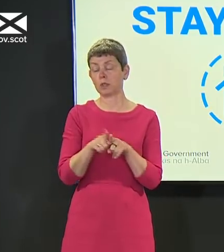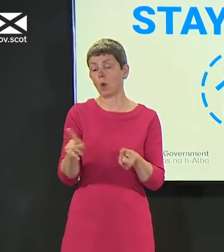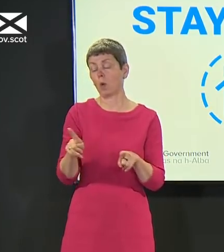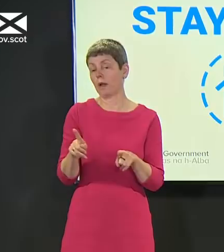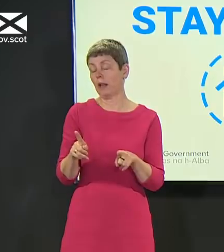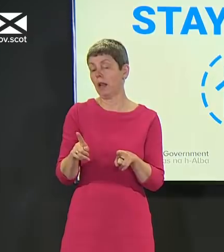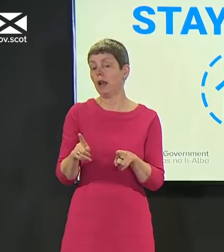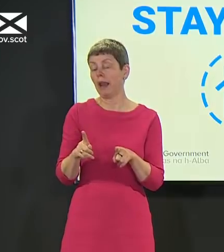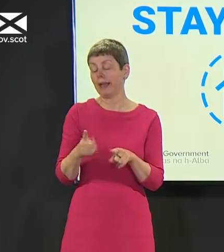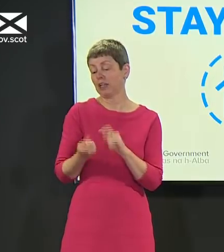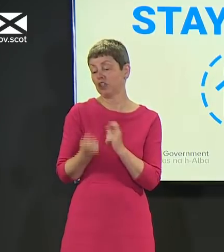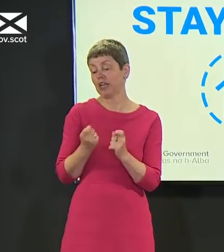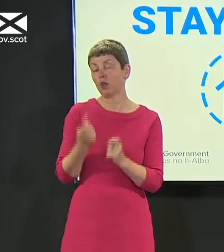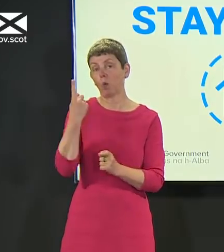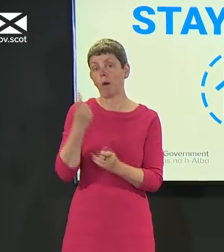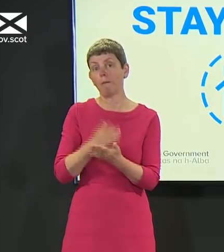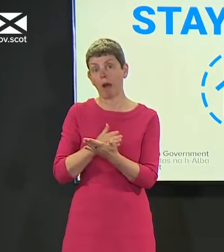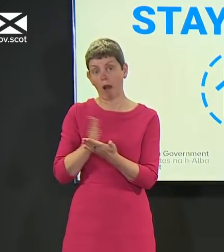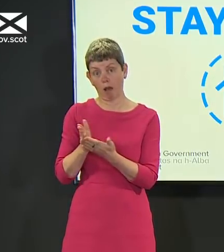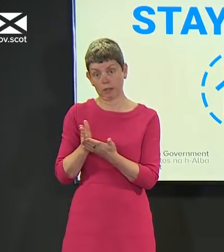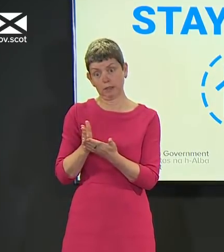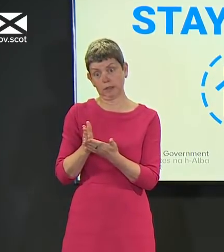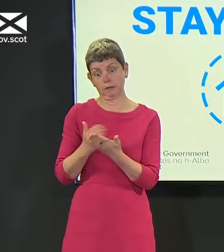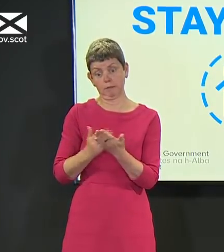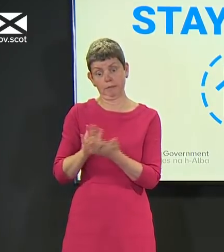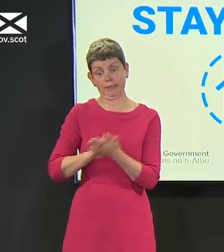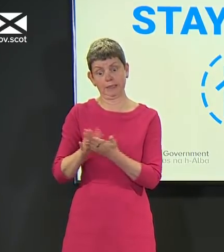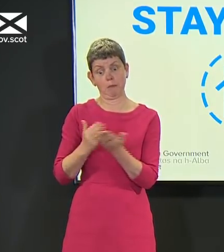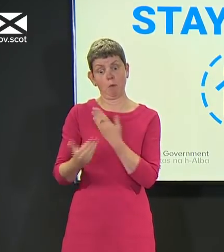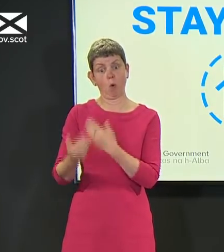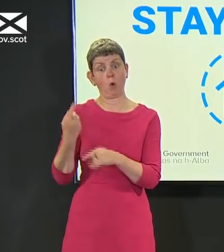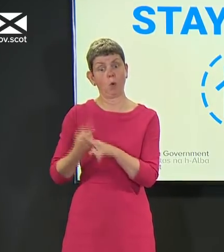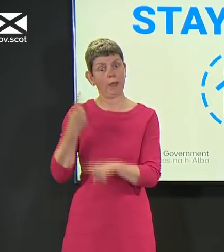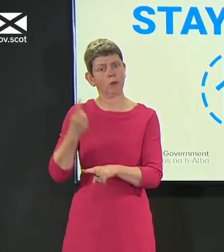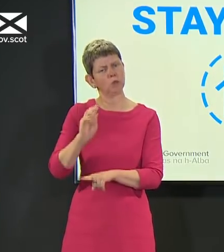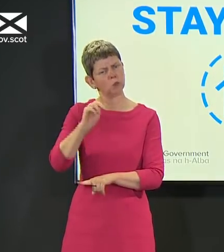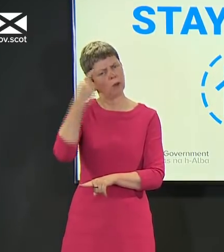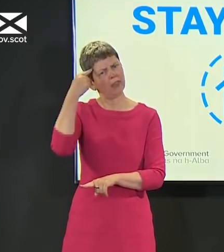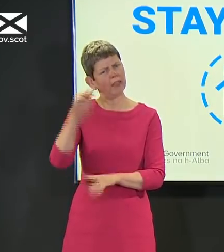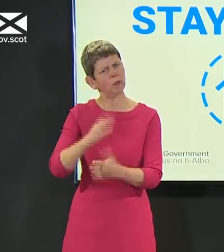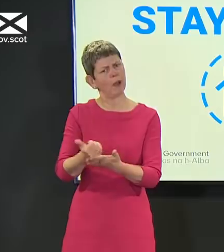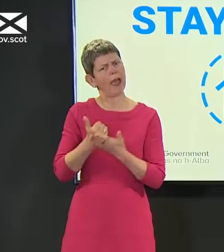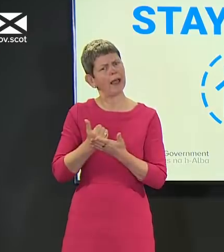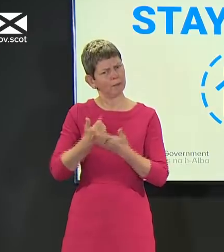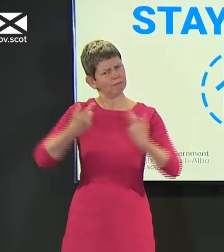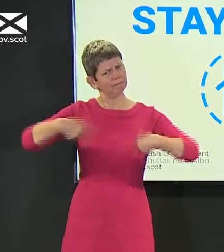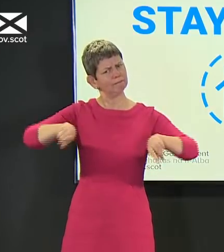exit from lockdown which I think is important for our personal well-being first of all while